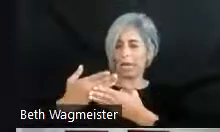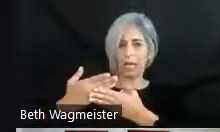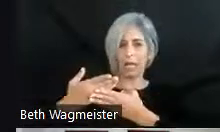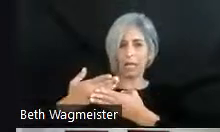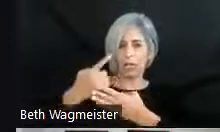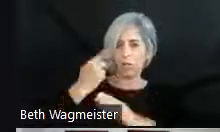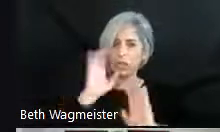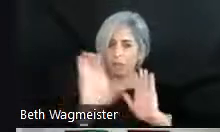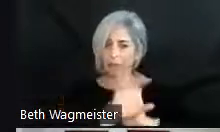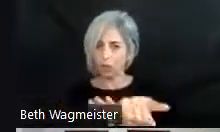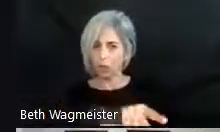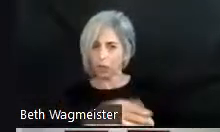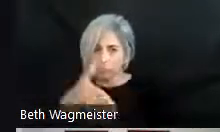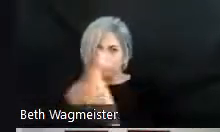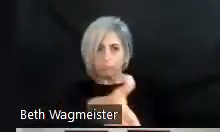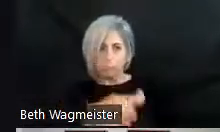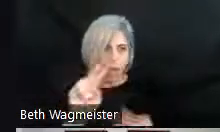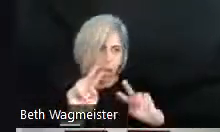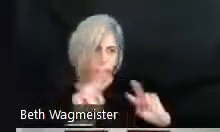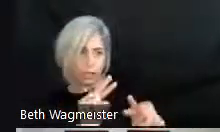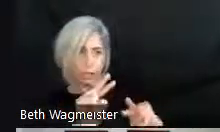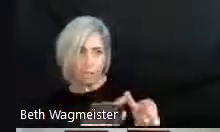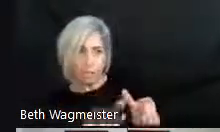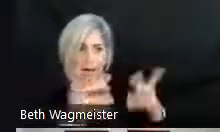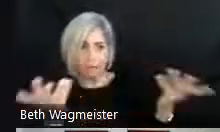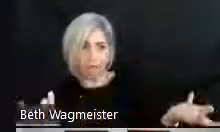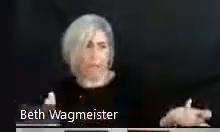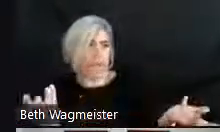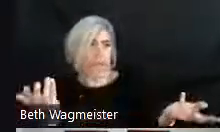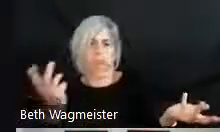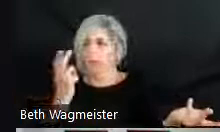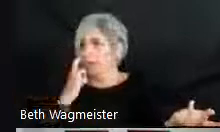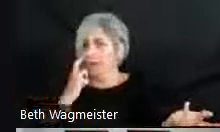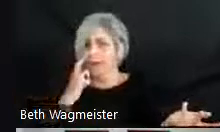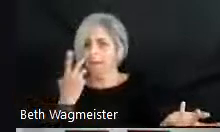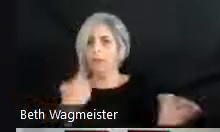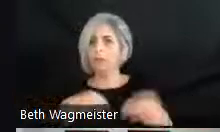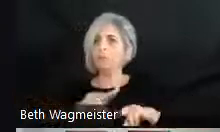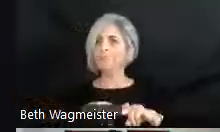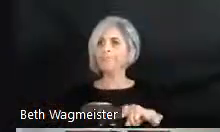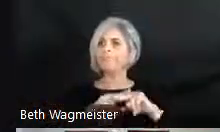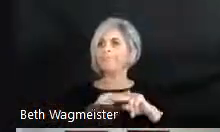of hand outstretched facing toward you. They would sit there. Of course, A type personalities